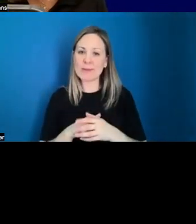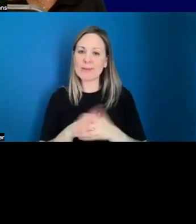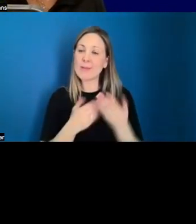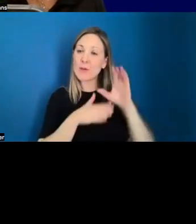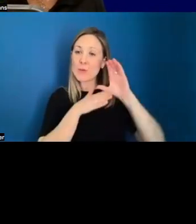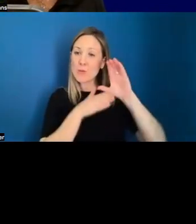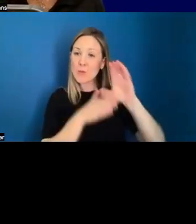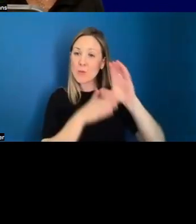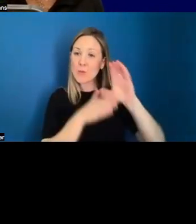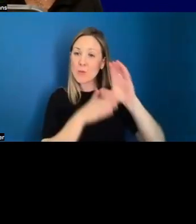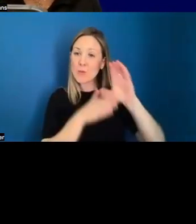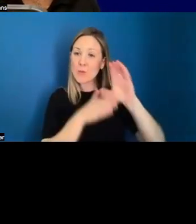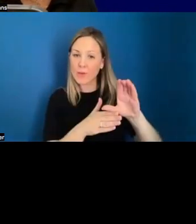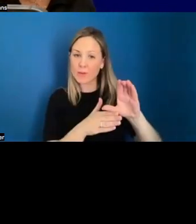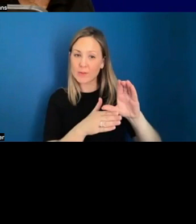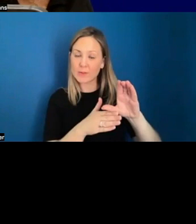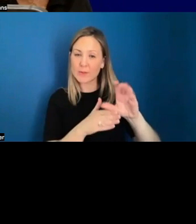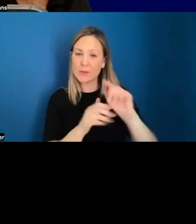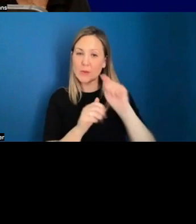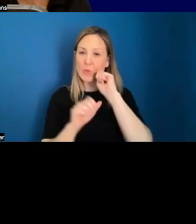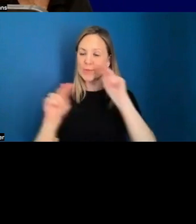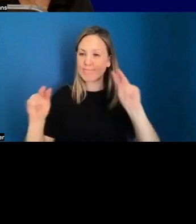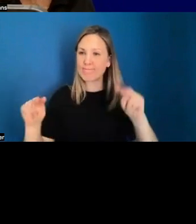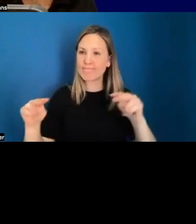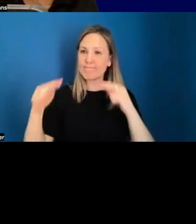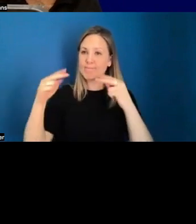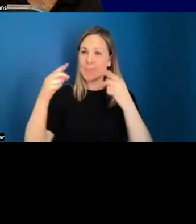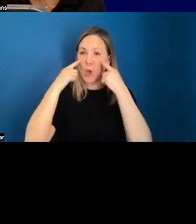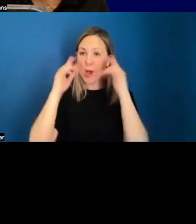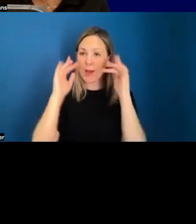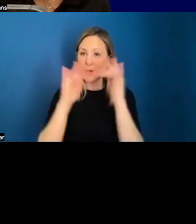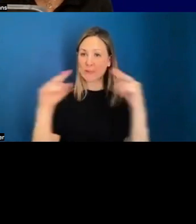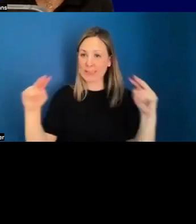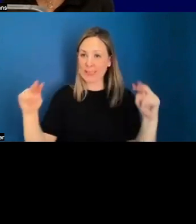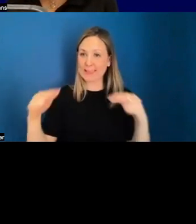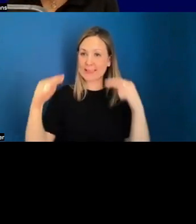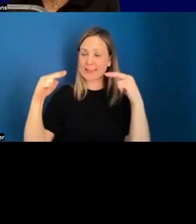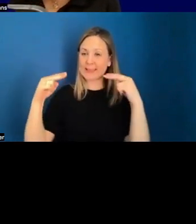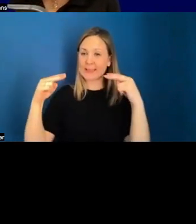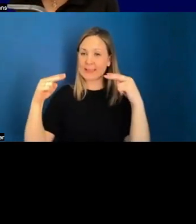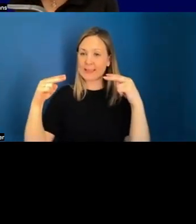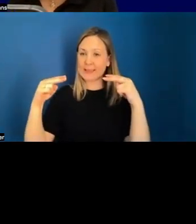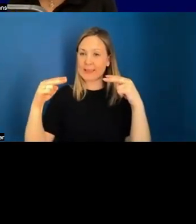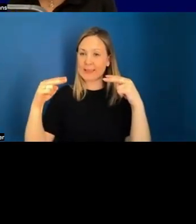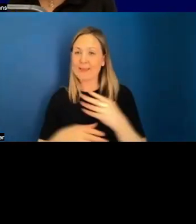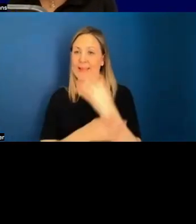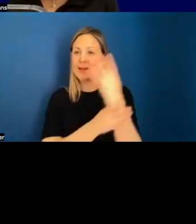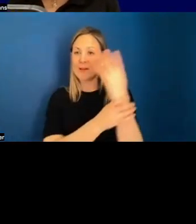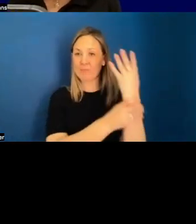guide would face them, engage eye contact and hold their hand up in strategy position again